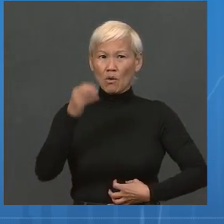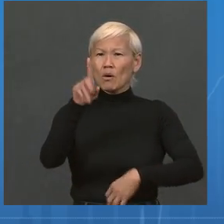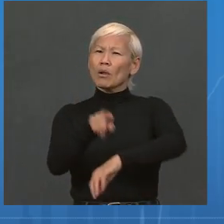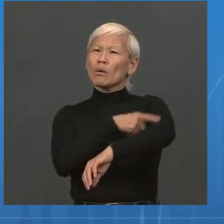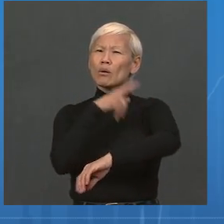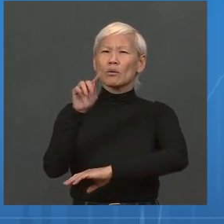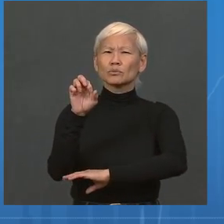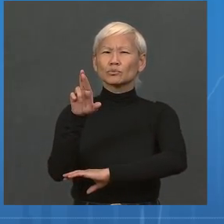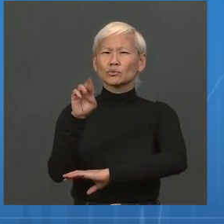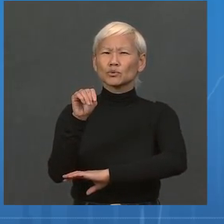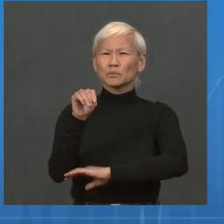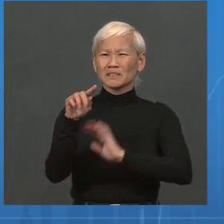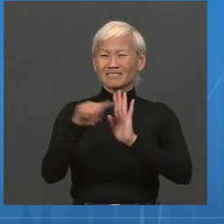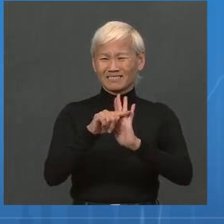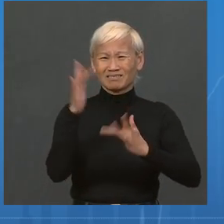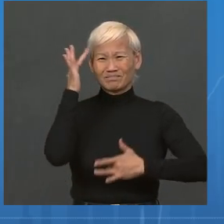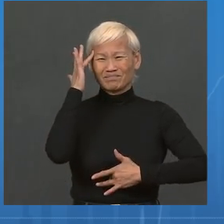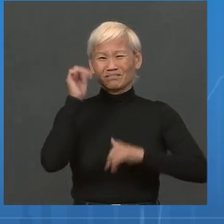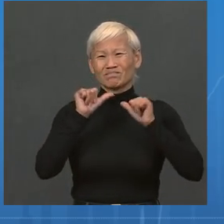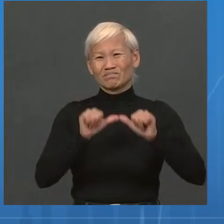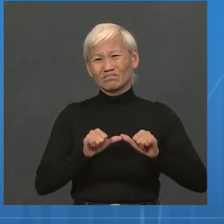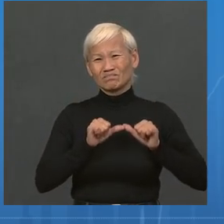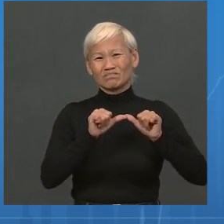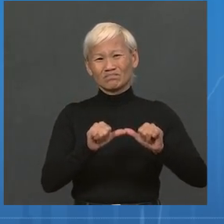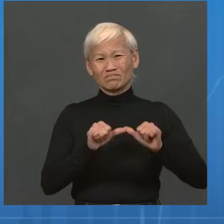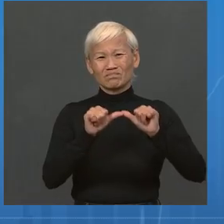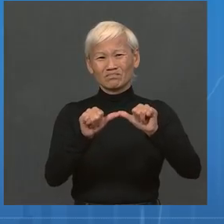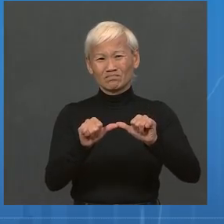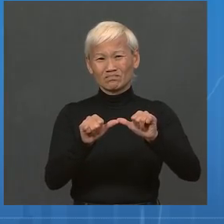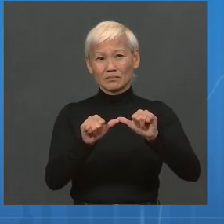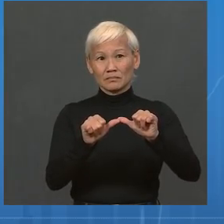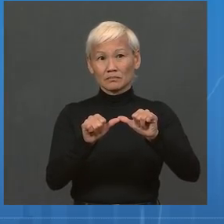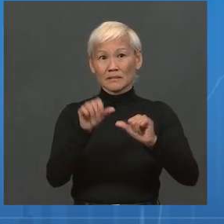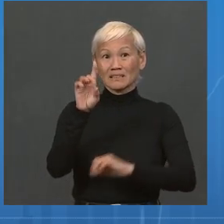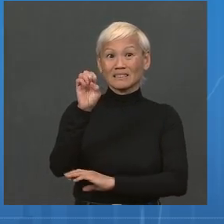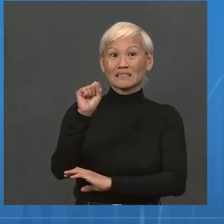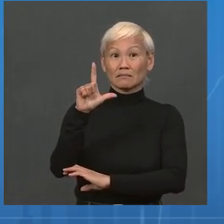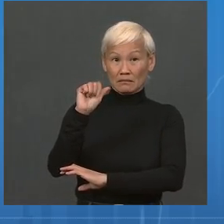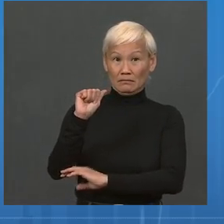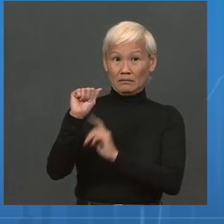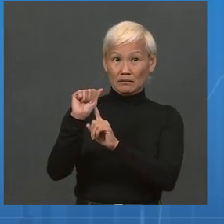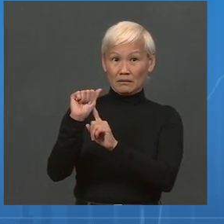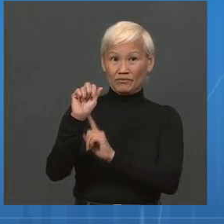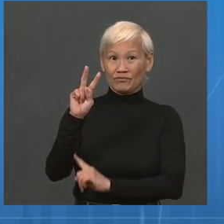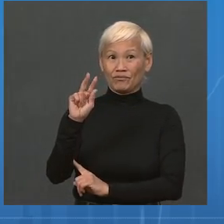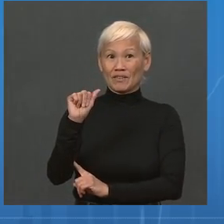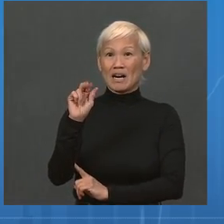The spread of the Delta variant resulted in a surge of COVID-19 cases in children throughout the summer.